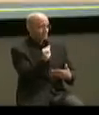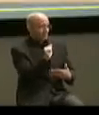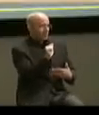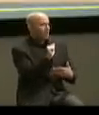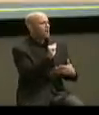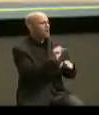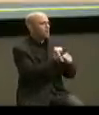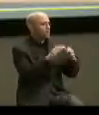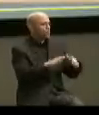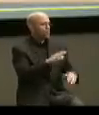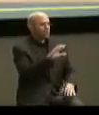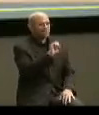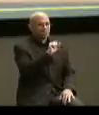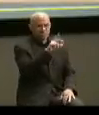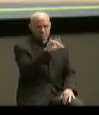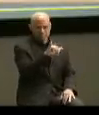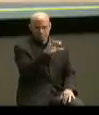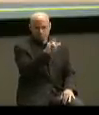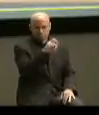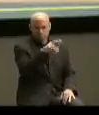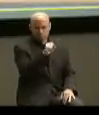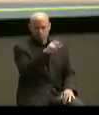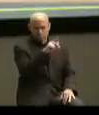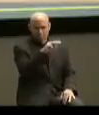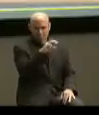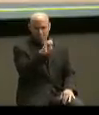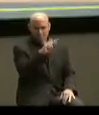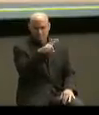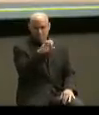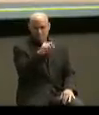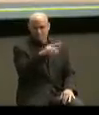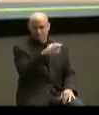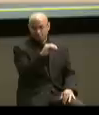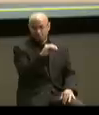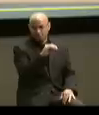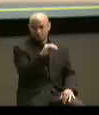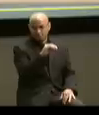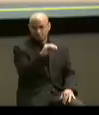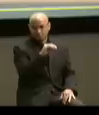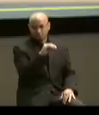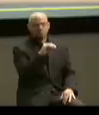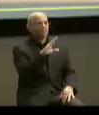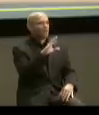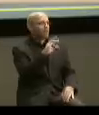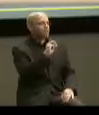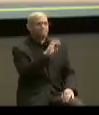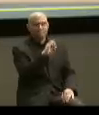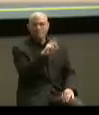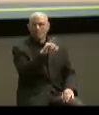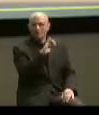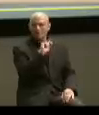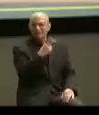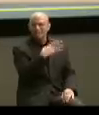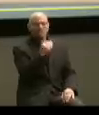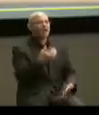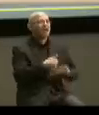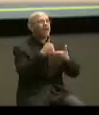EMPLOYEES, SANDY JONES, KEVIN STALLINGS, MILLIE QUINNLY, DENOR GONZALEZ AND MEREDITH LLOYD FOR PUTTING THIS EVENT TOGETHER.